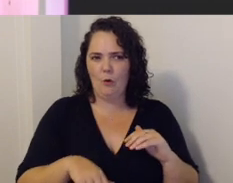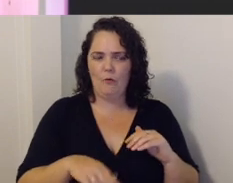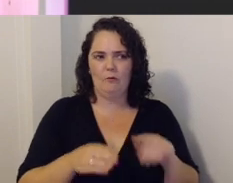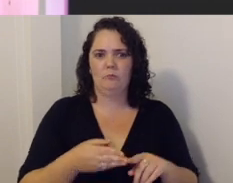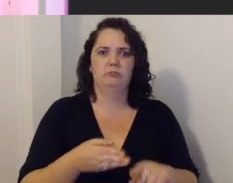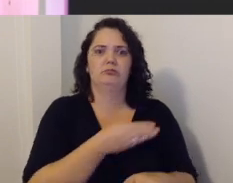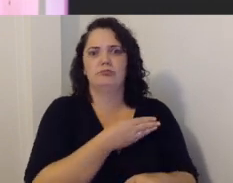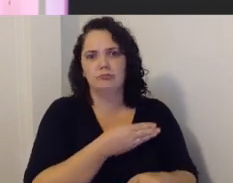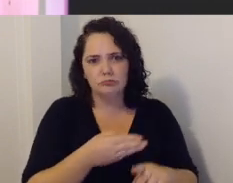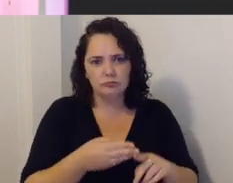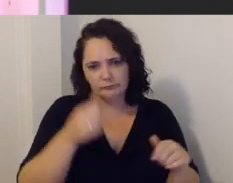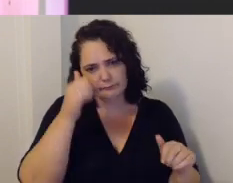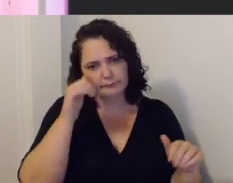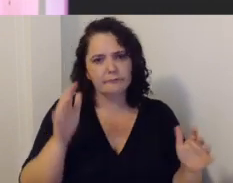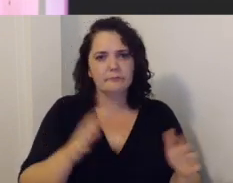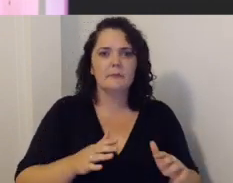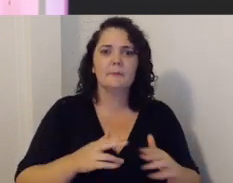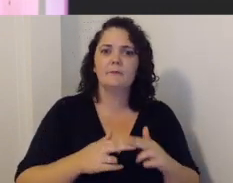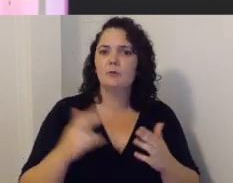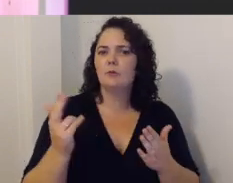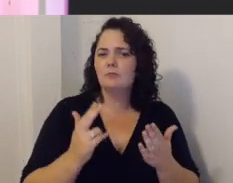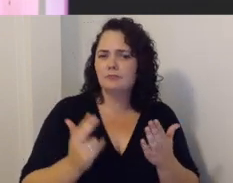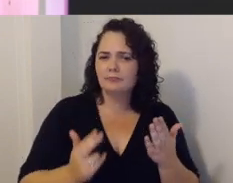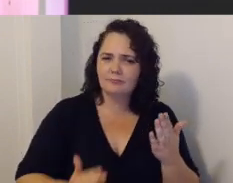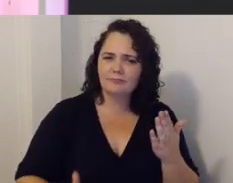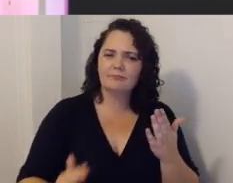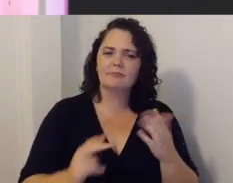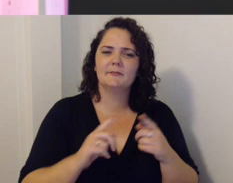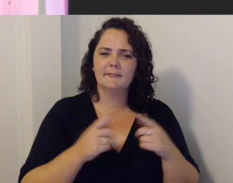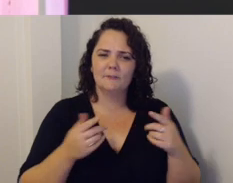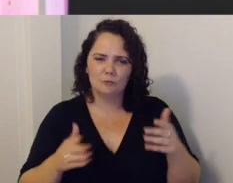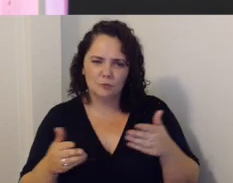methods of drawing that the artists in the 15th 16th and 17th century were using that are